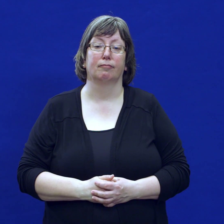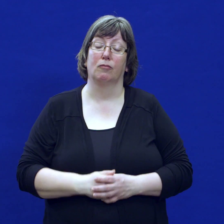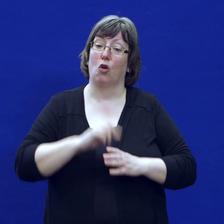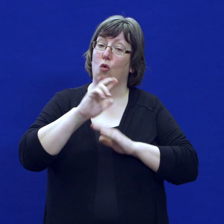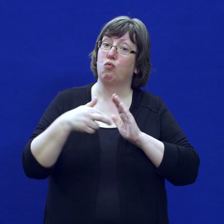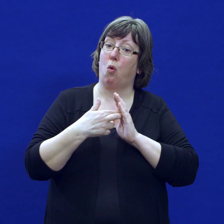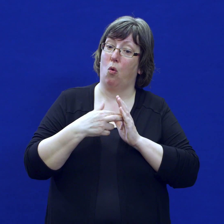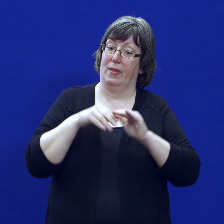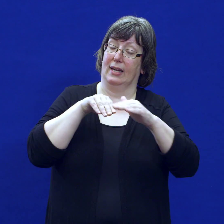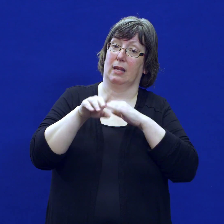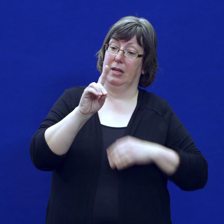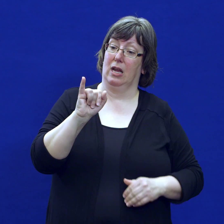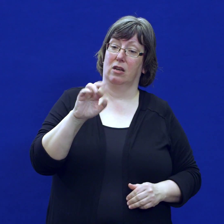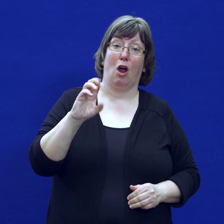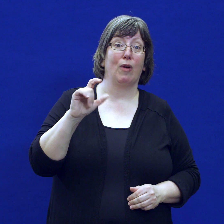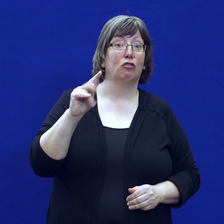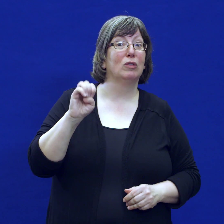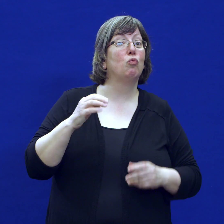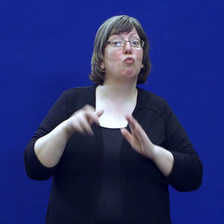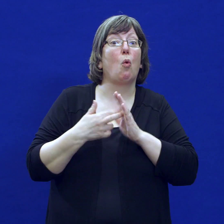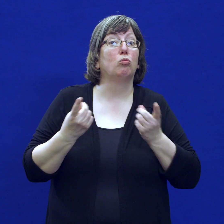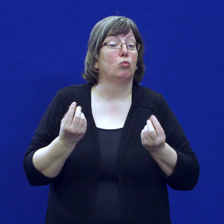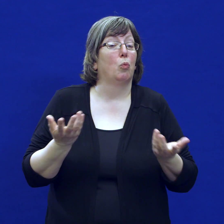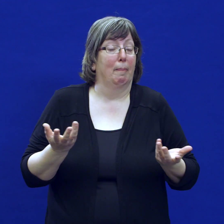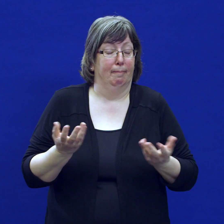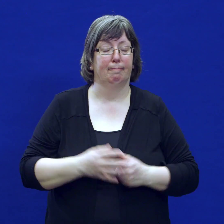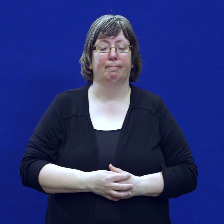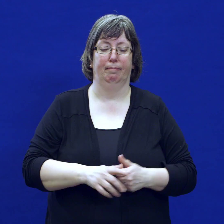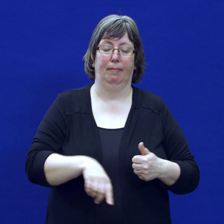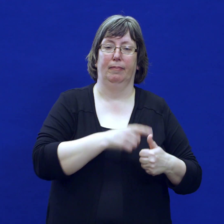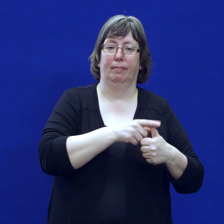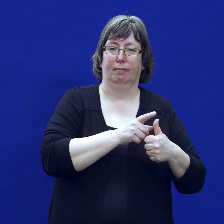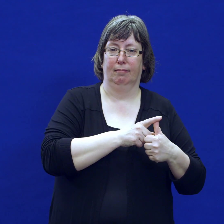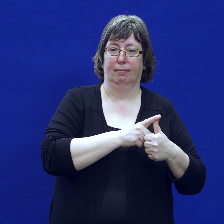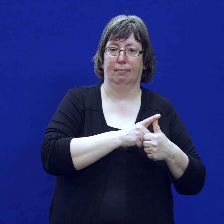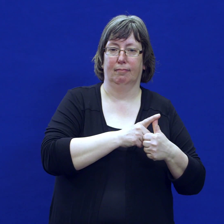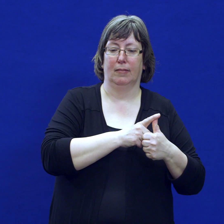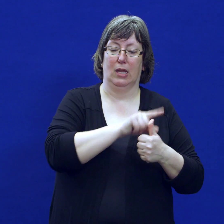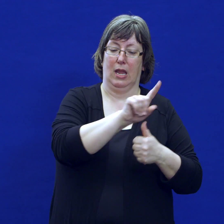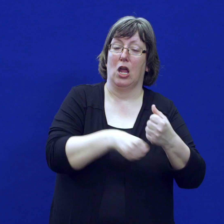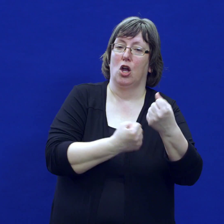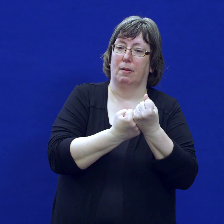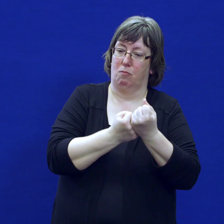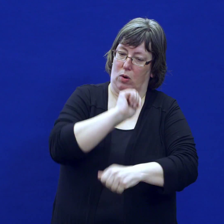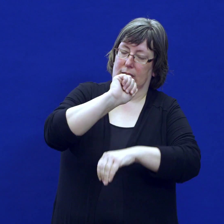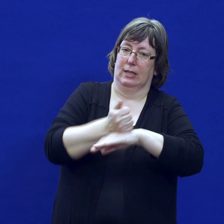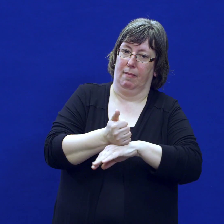the role of the Accessibility Directorate is to a. support the implementation